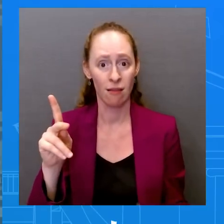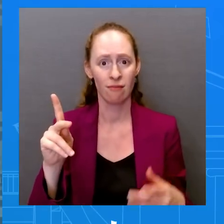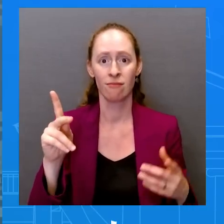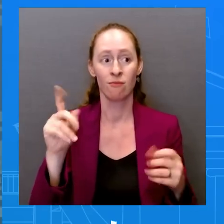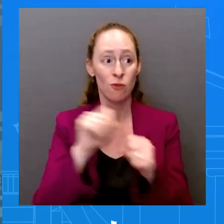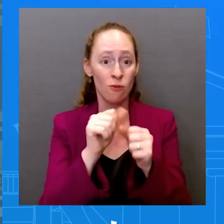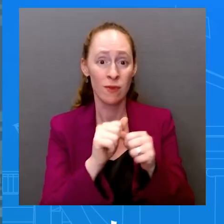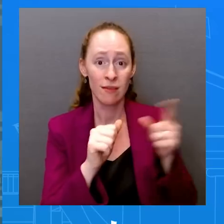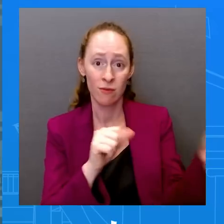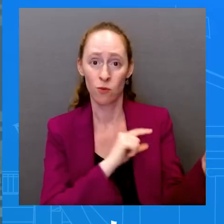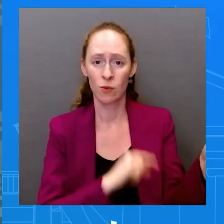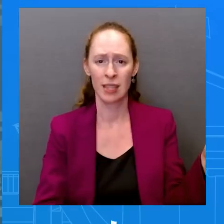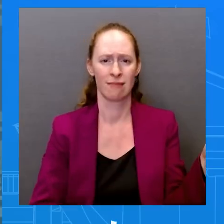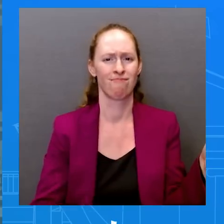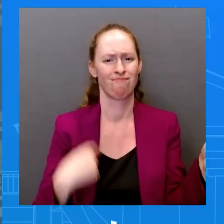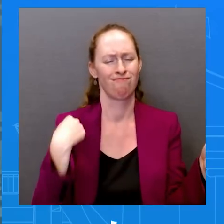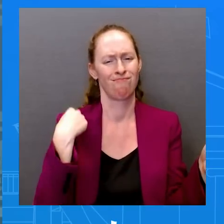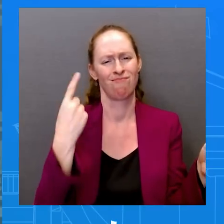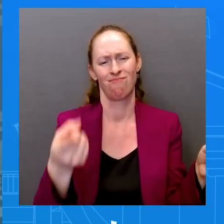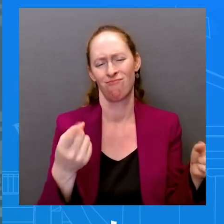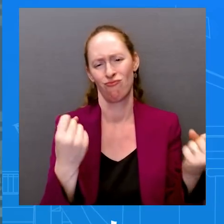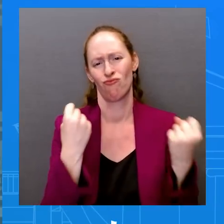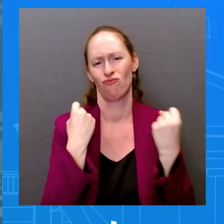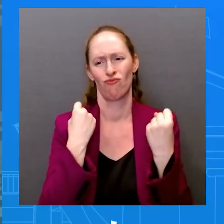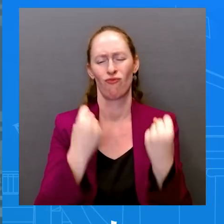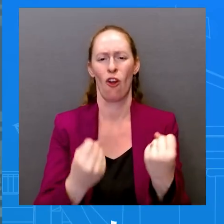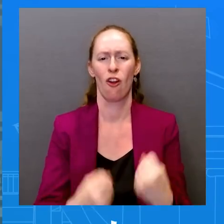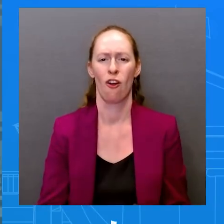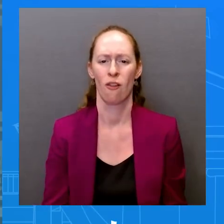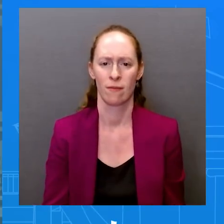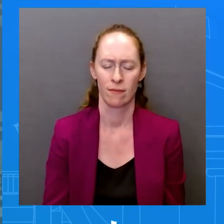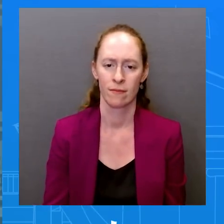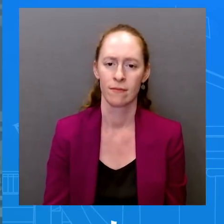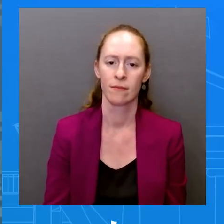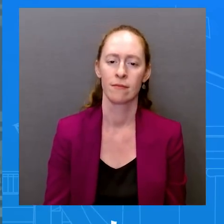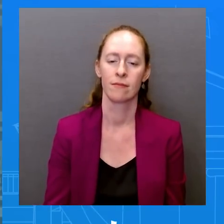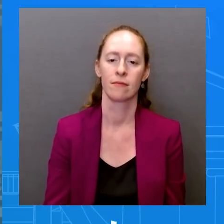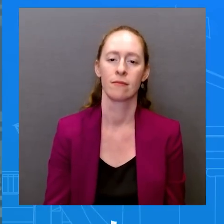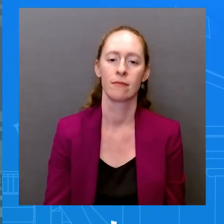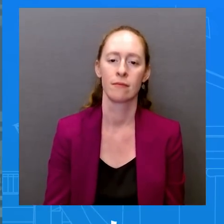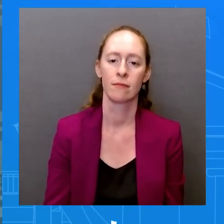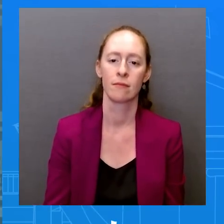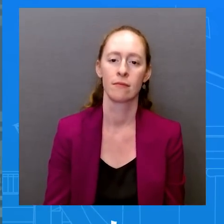has known the Queen for over three decades. He's met -- he's met her personally three times --